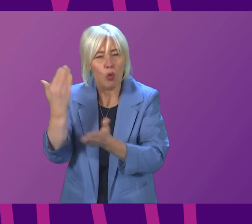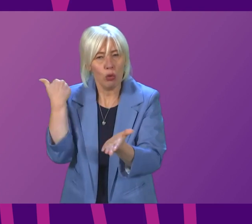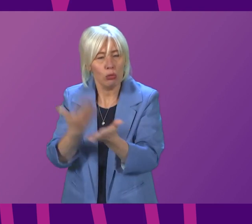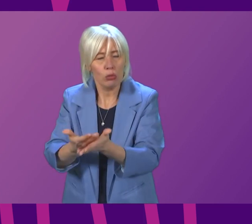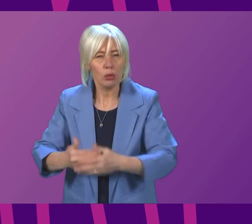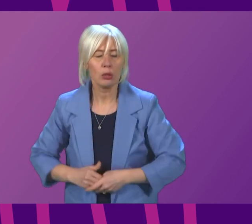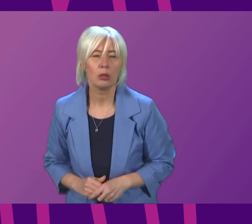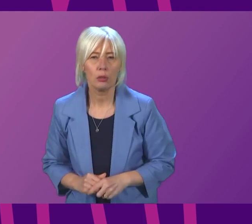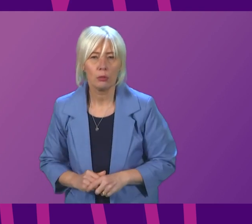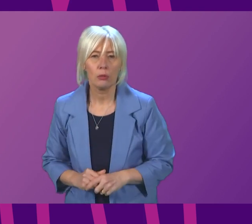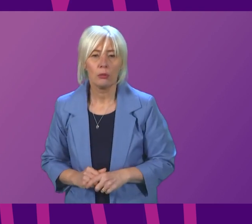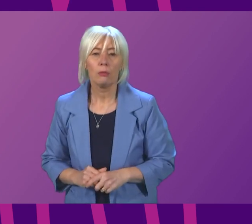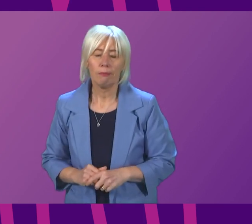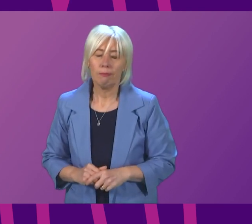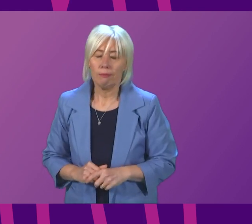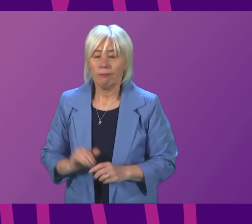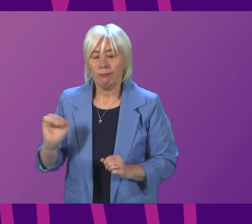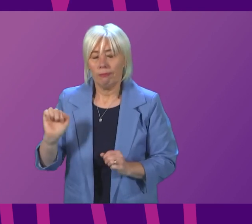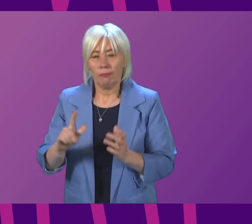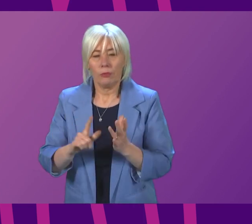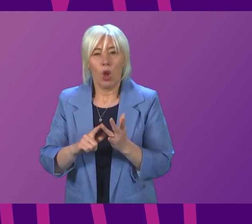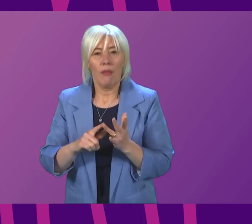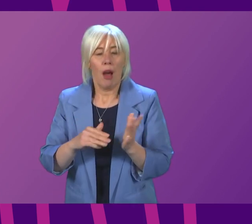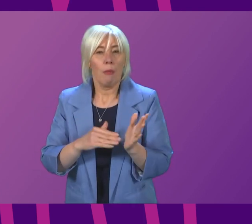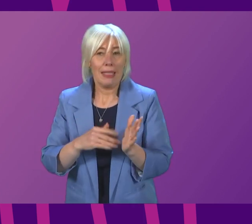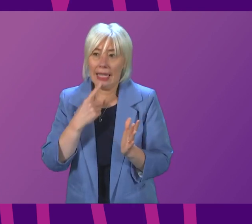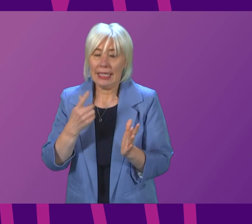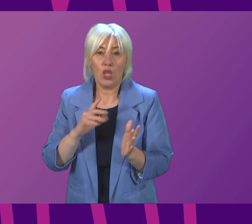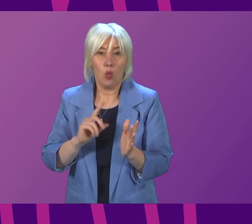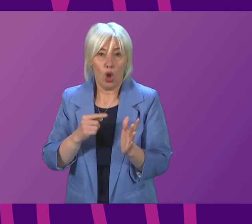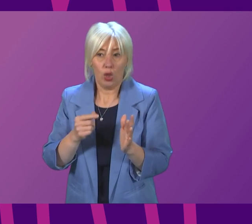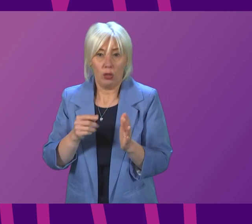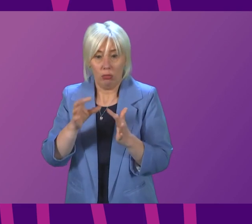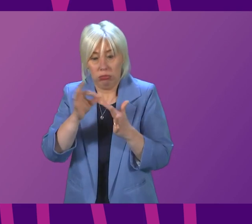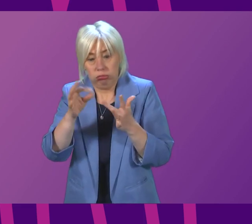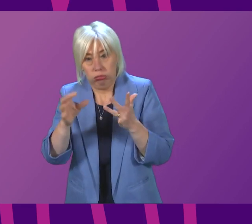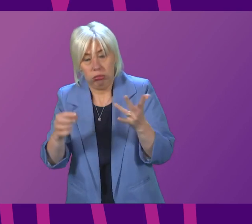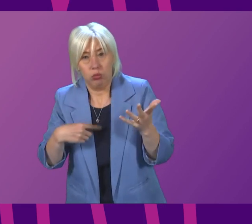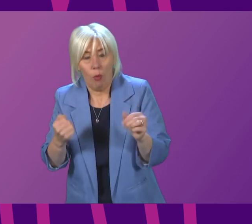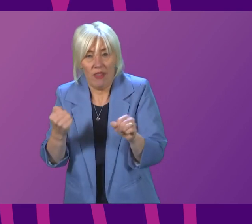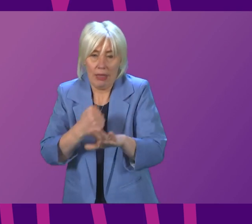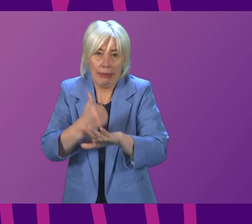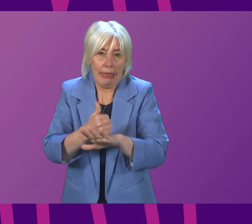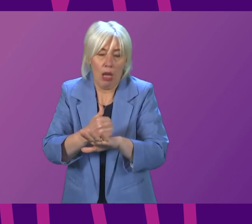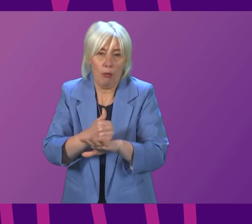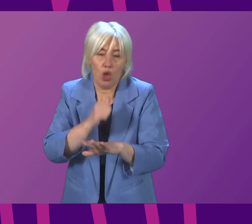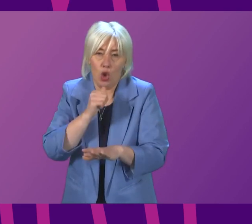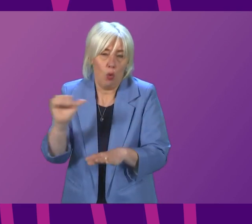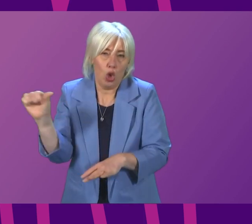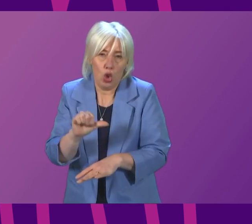Oliver Mundell says that the contingencies that we have put in place are not the type that should be put in place, but that is probably a standard for the Conservatives: we say one